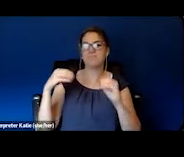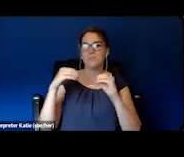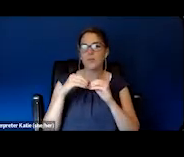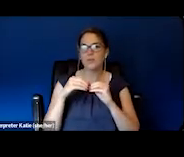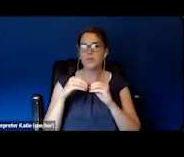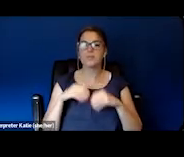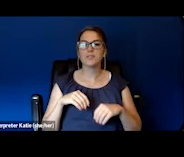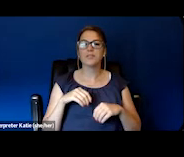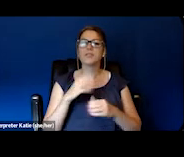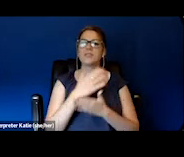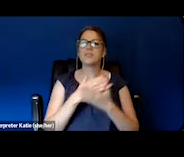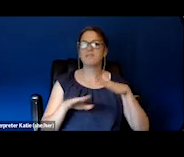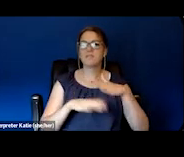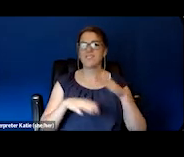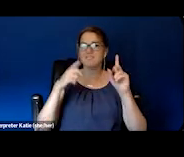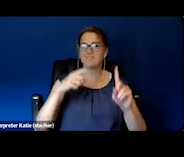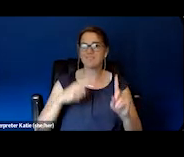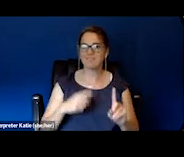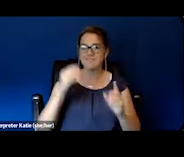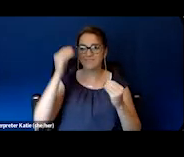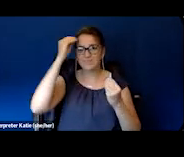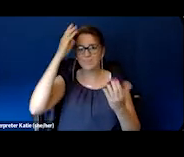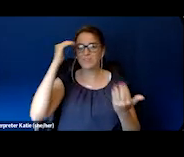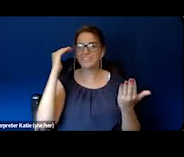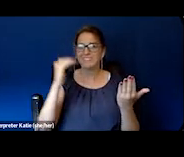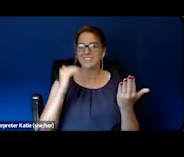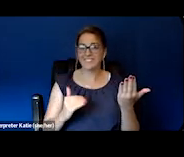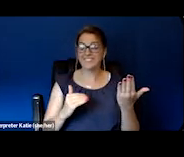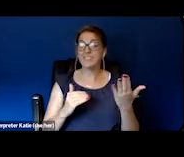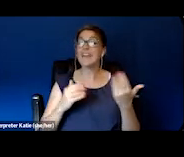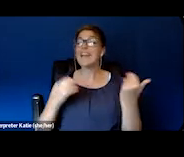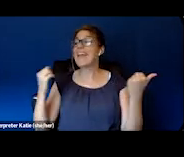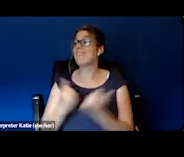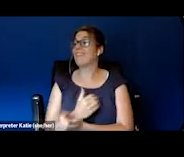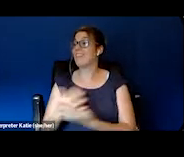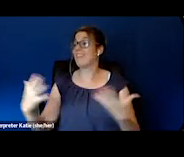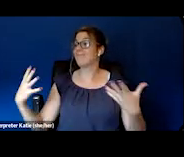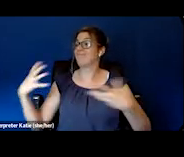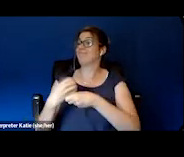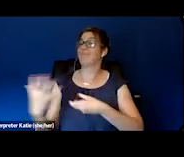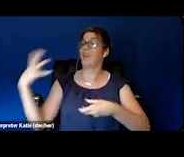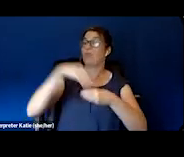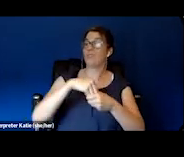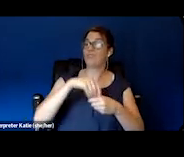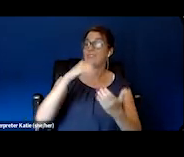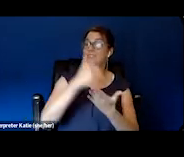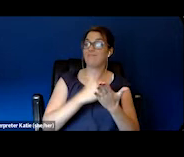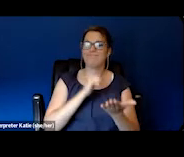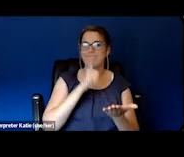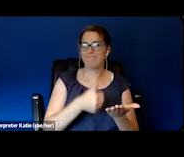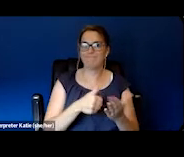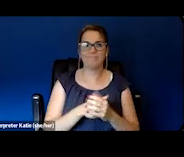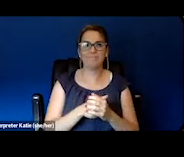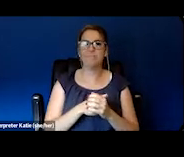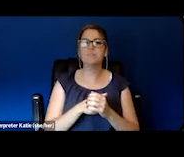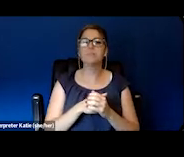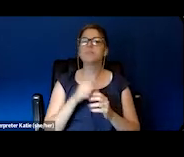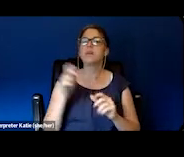a lot of things. This is another list that's not at all intended to be comprehensive, but to meet the needs of folks living unsheltered who have behavioral health needs, right?